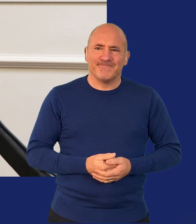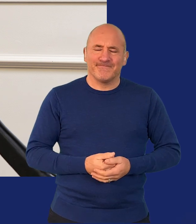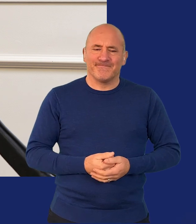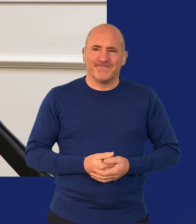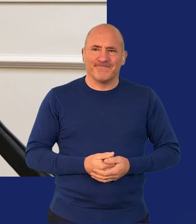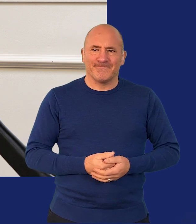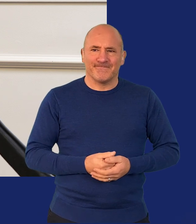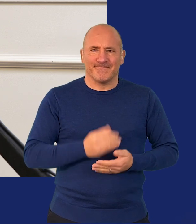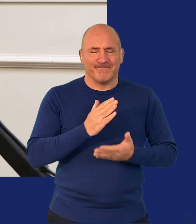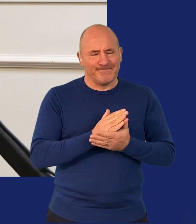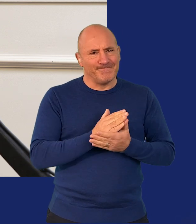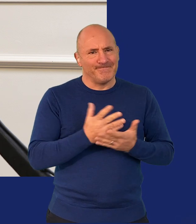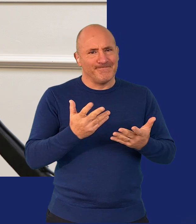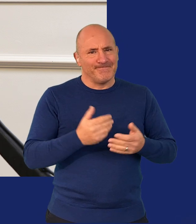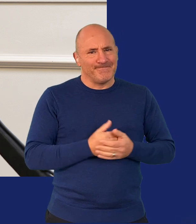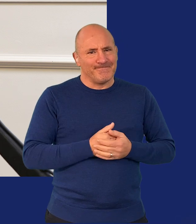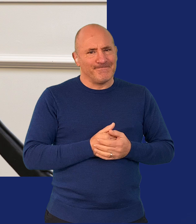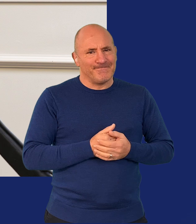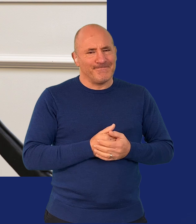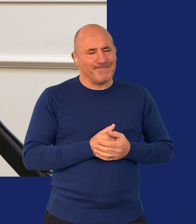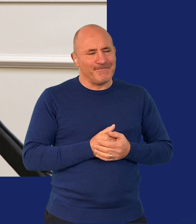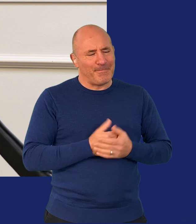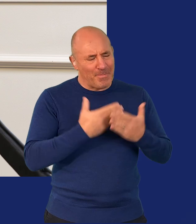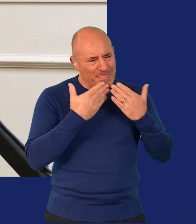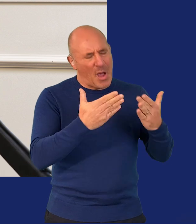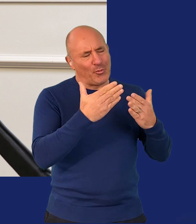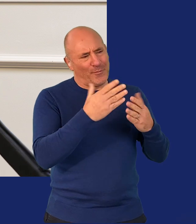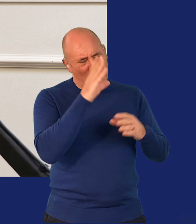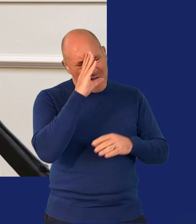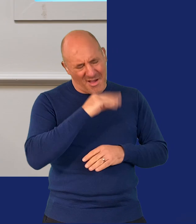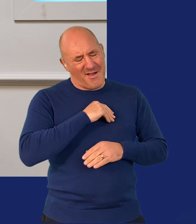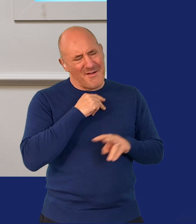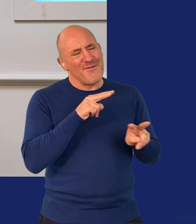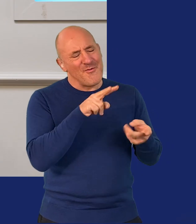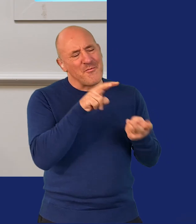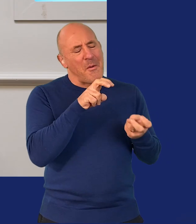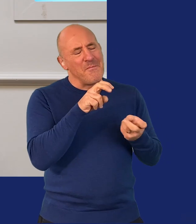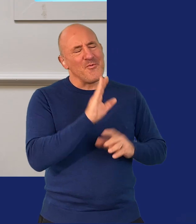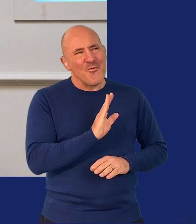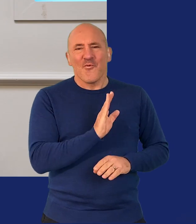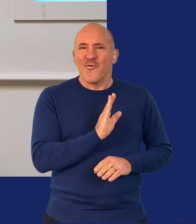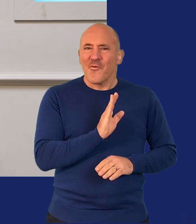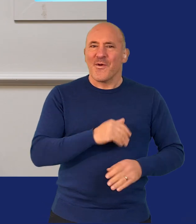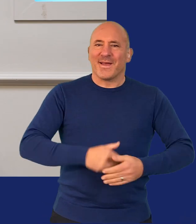So, um, so thank you very much.